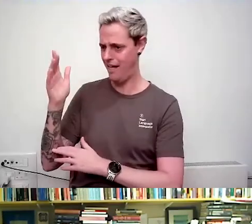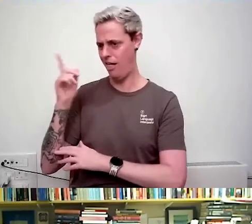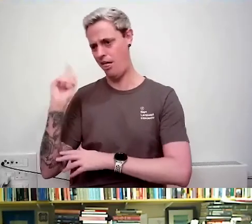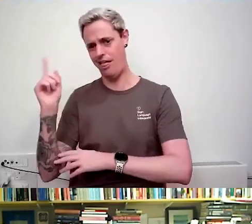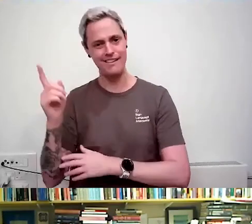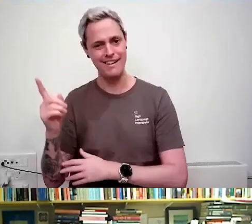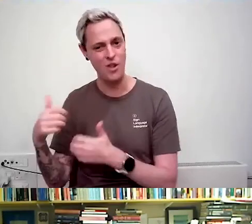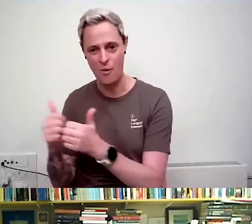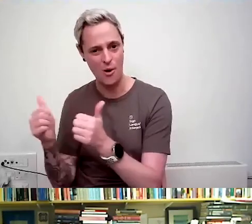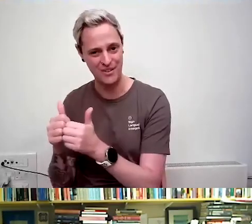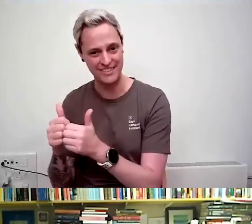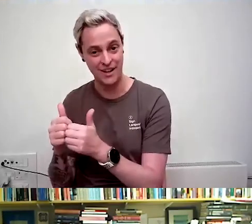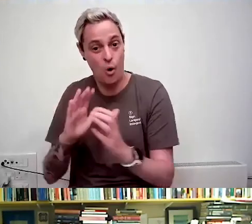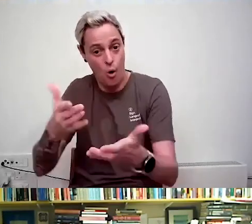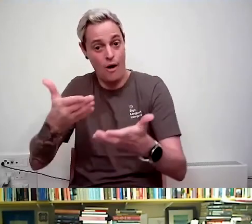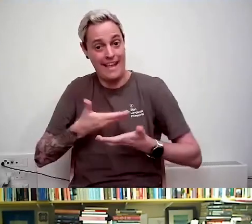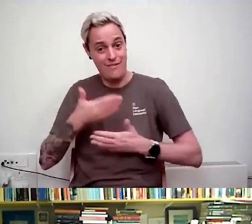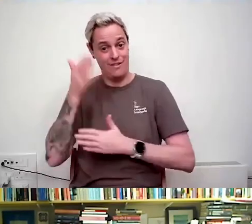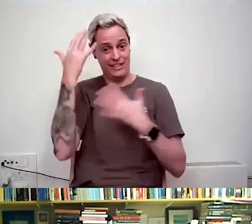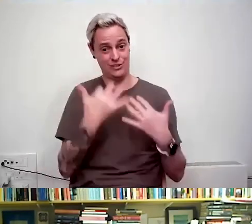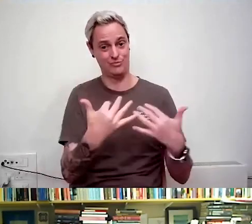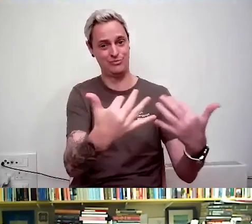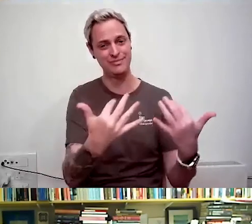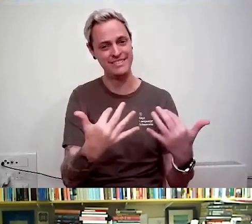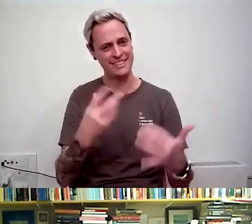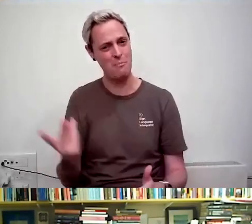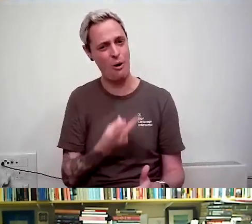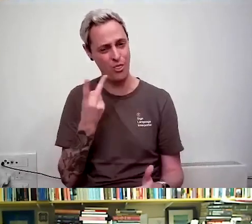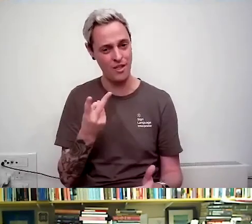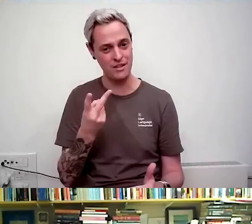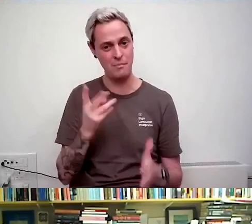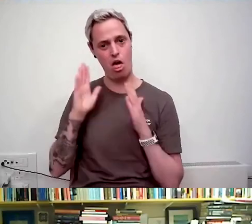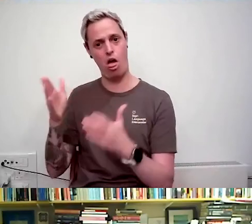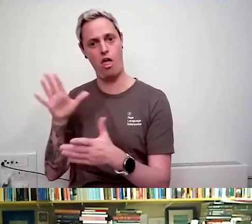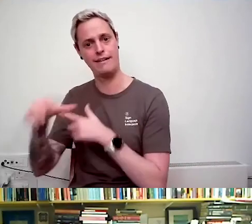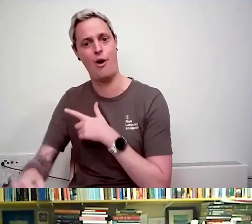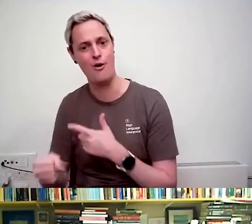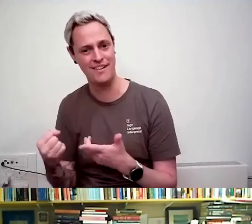Does that make sense? So I feel like that's true for everybody, that's just a little example of my life.